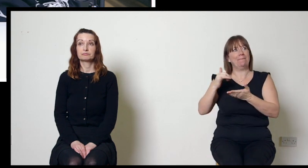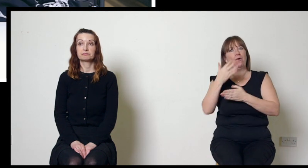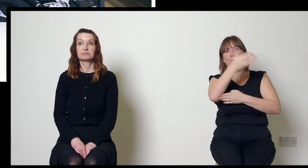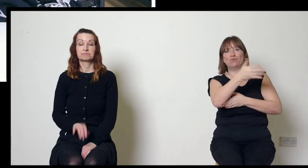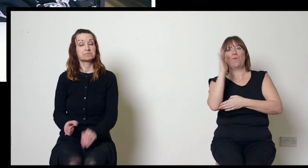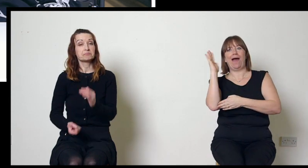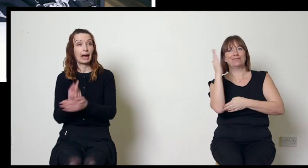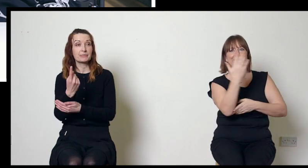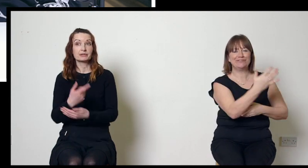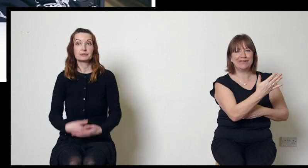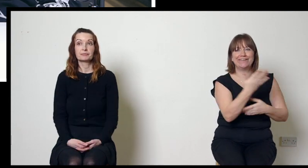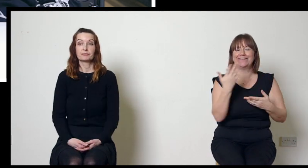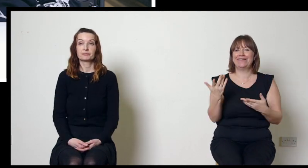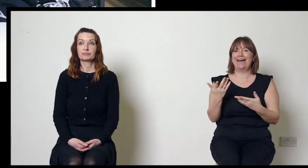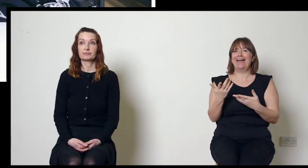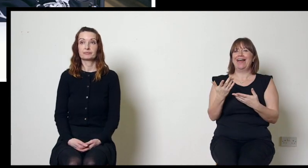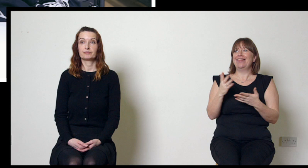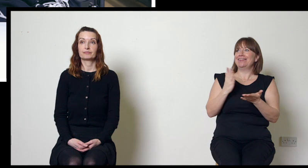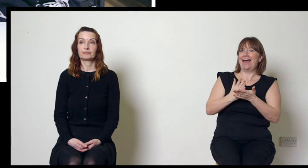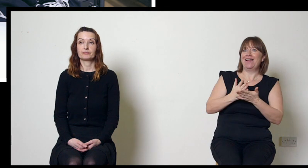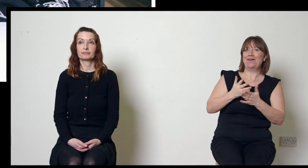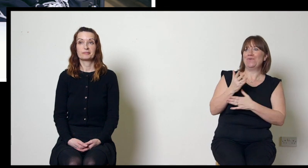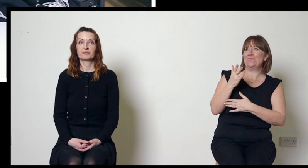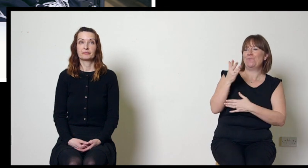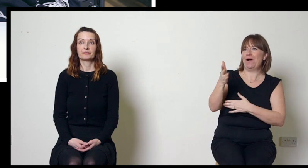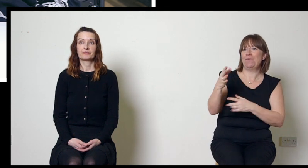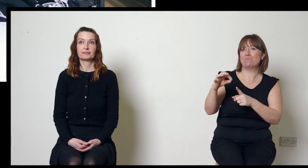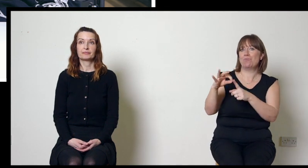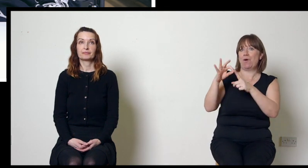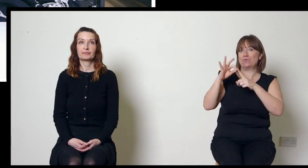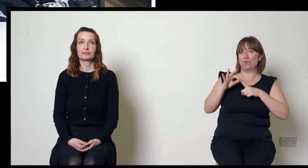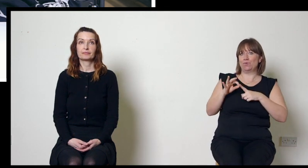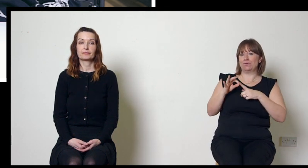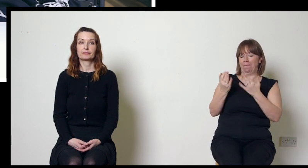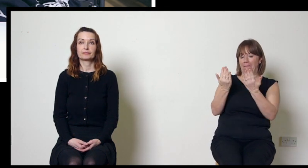And then, beyond that when we then went to… we got all the proposals and then we saw Sonny and Fae, we we're able to kind of